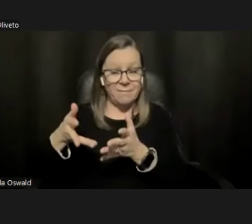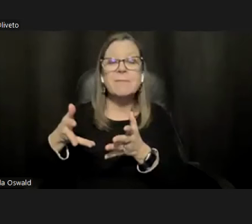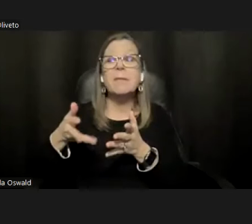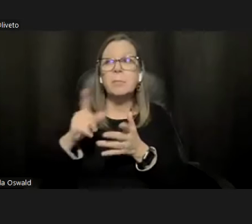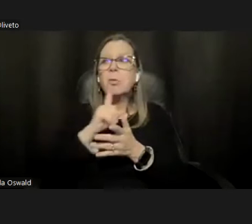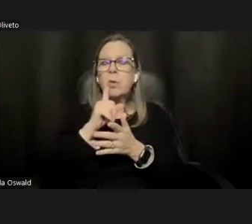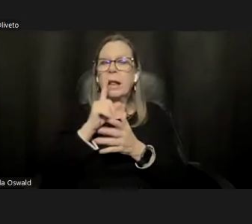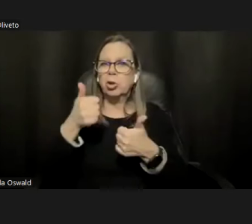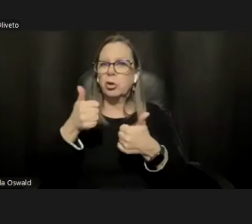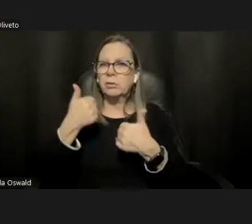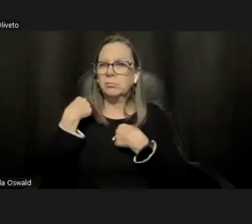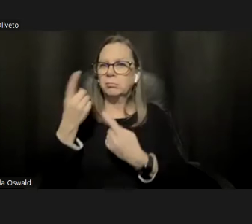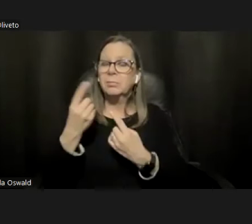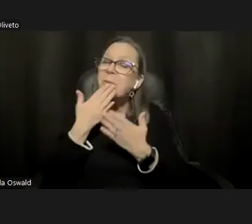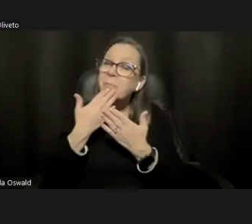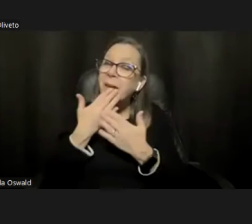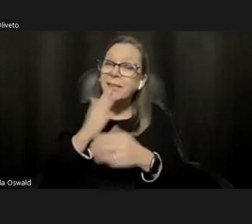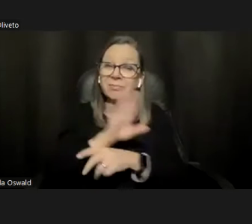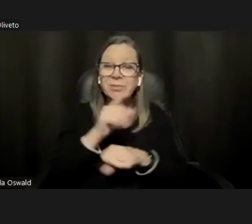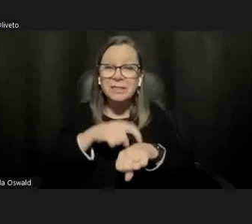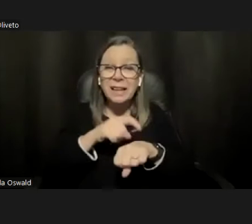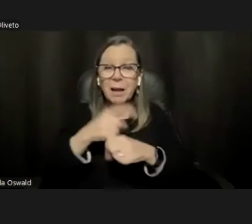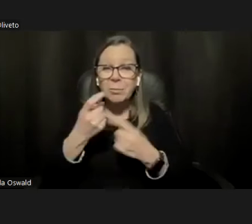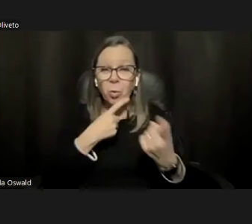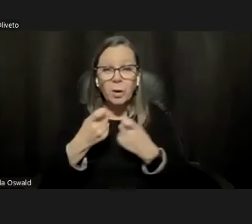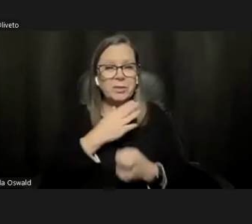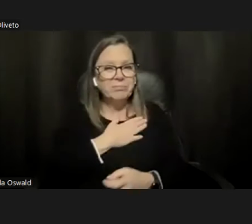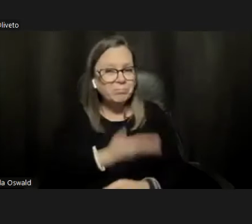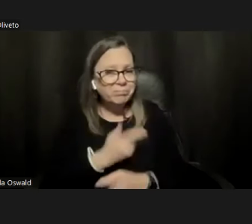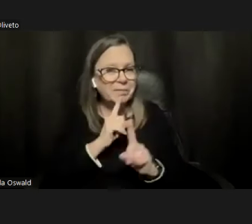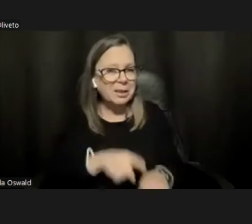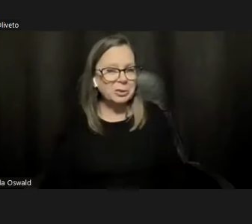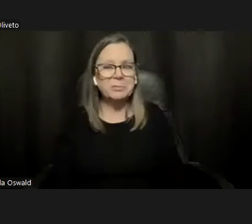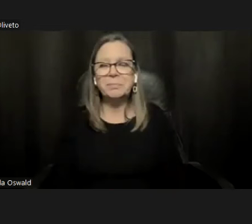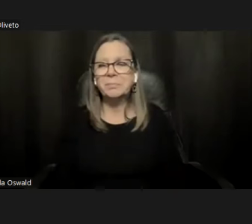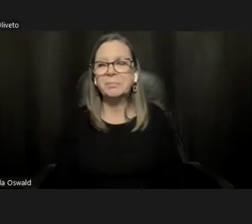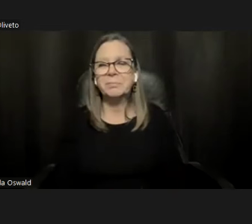So, thank you for the time and if there are questions I would be glad to answer them.